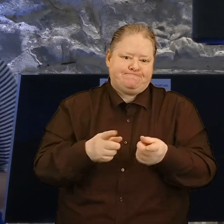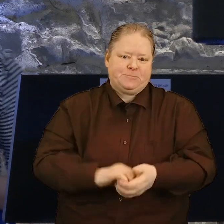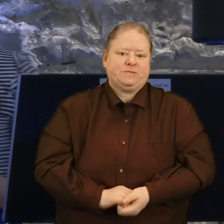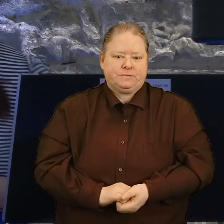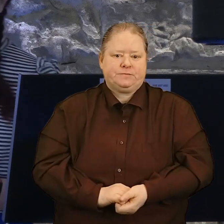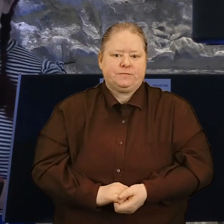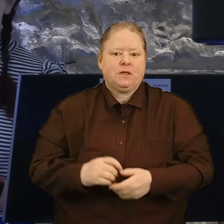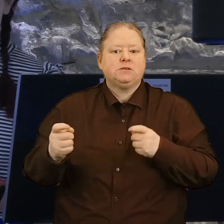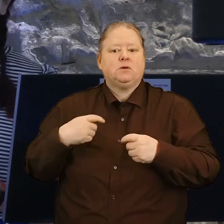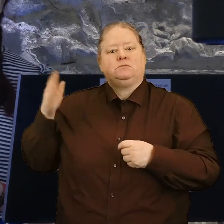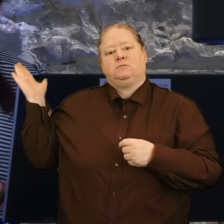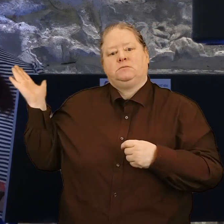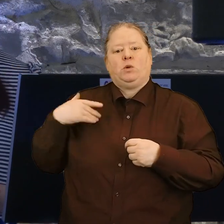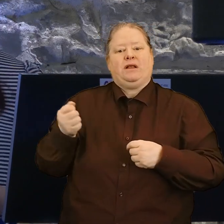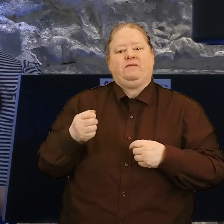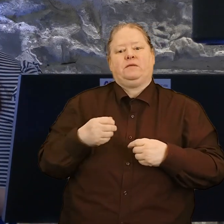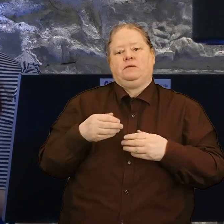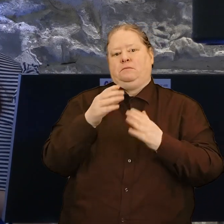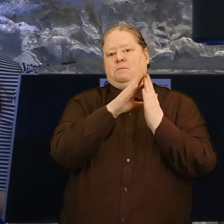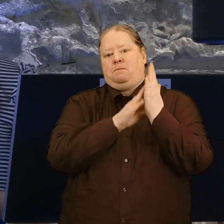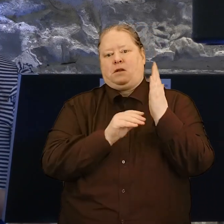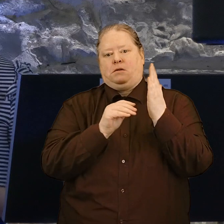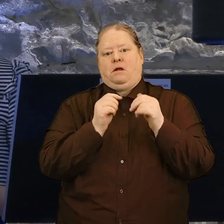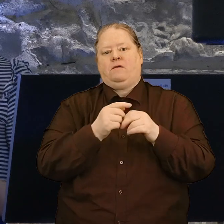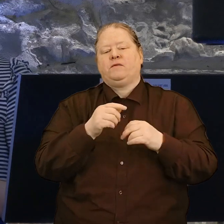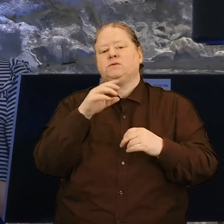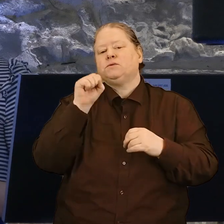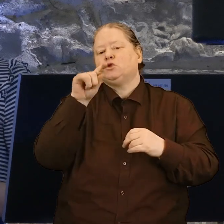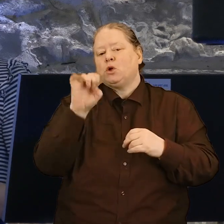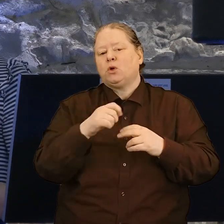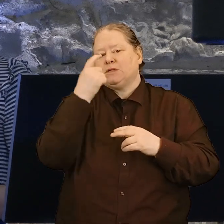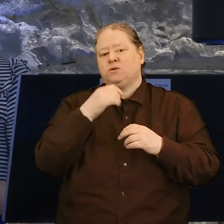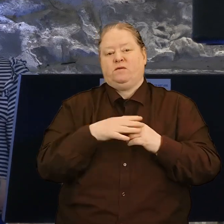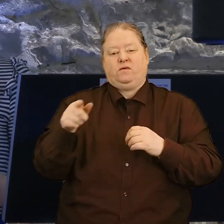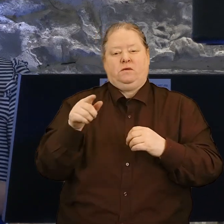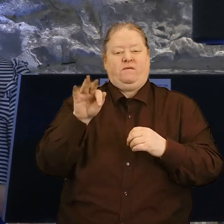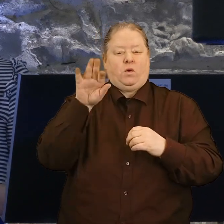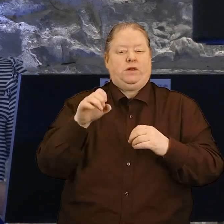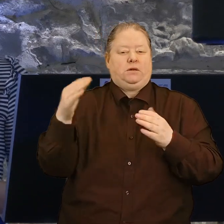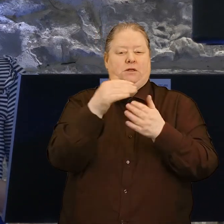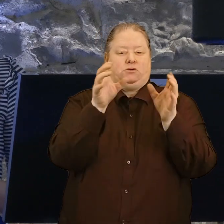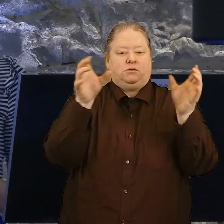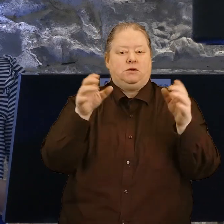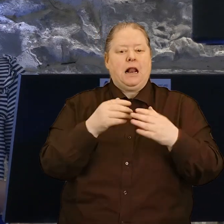And so we have the model of the Stoke statue in the College's collections, which allows the comparison with the full size